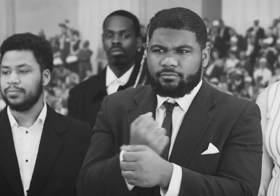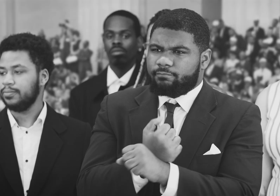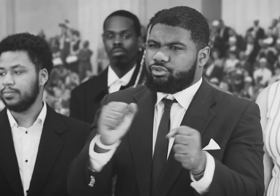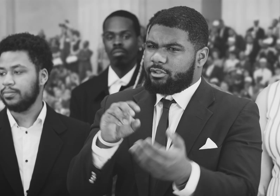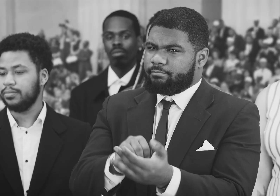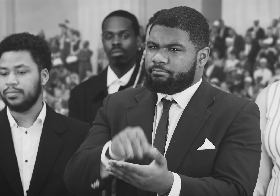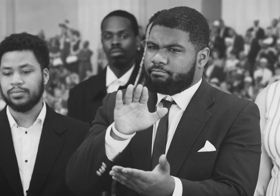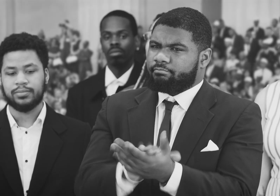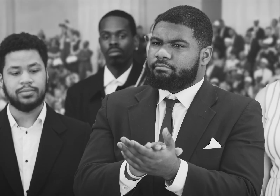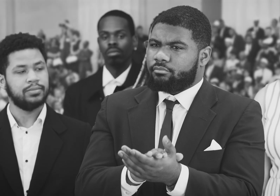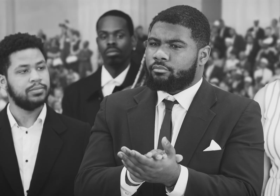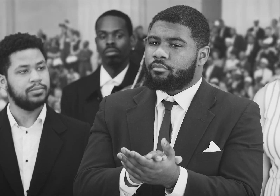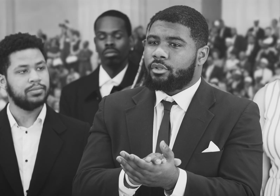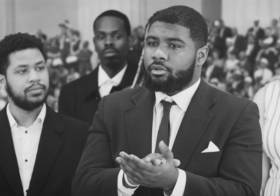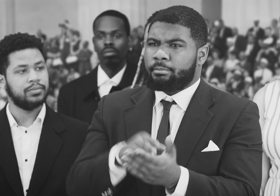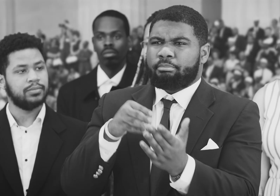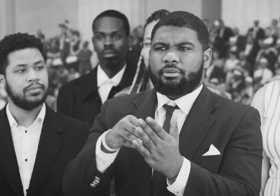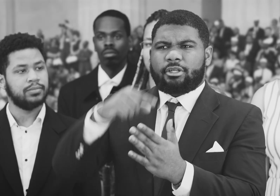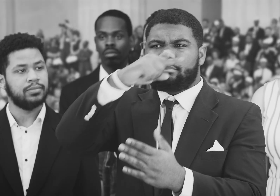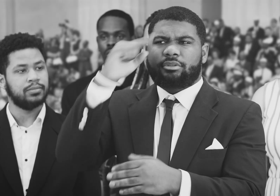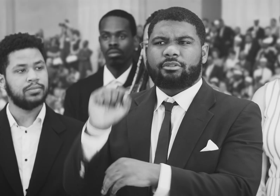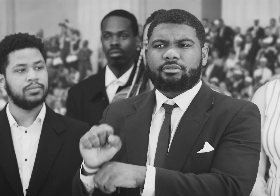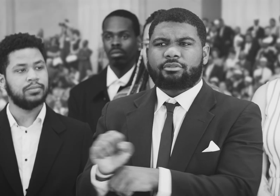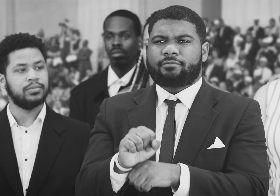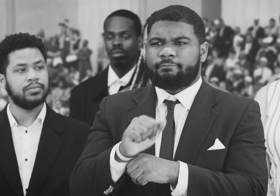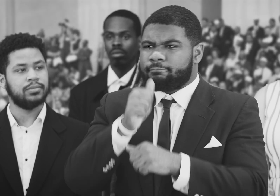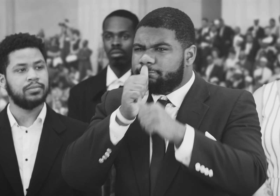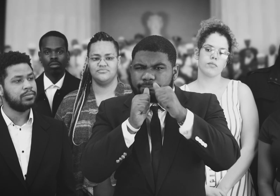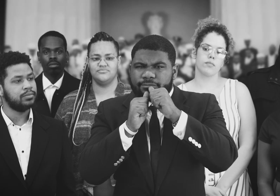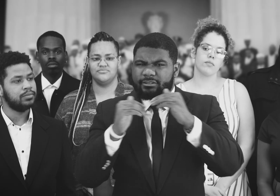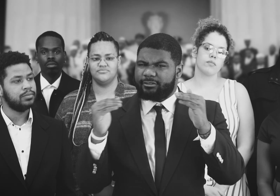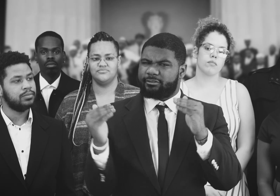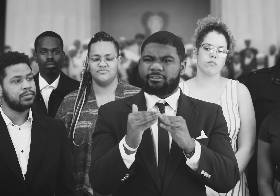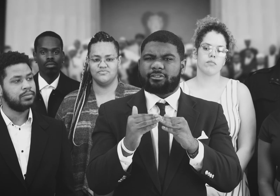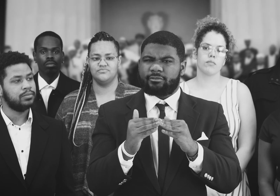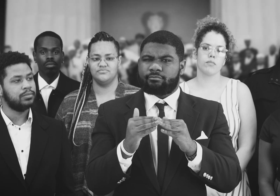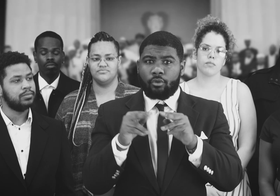signed the Emancipation Proclamation. This momentous decree came as a great beacon light of hope to millions of black slaves who had been seared in the flames of withering injustice.